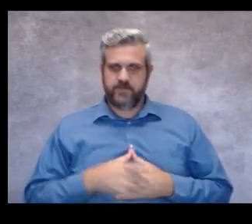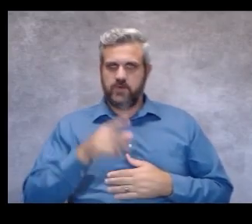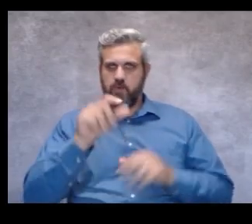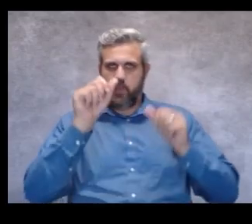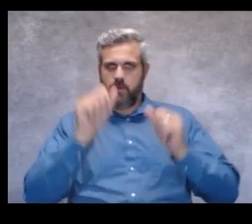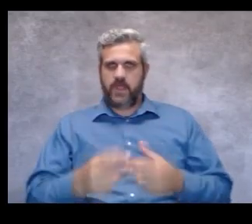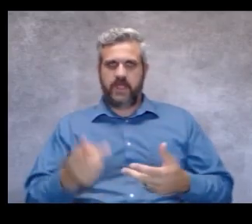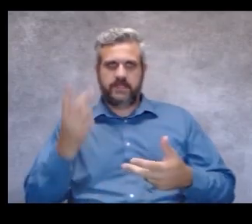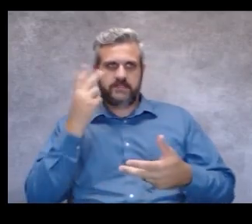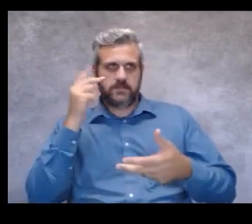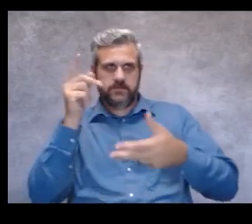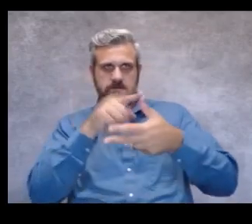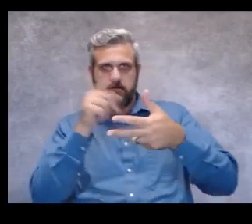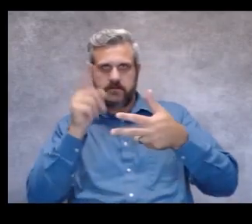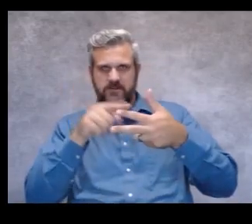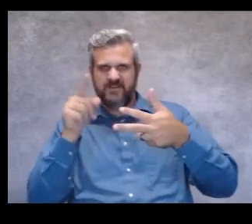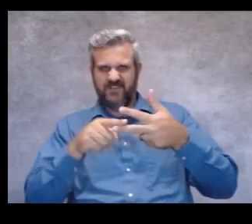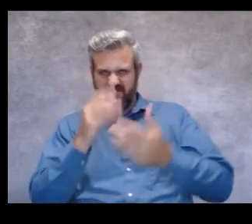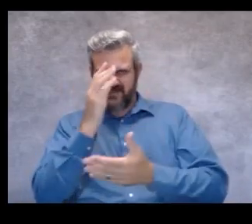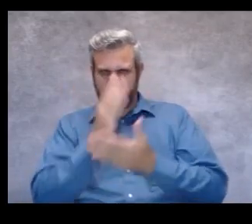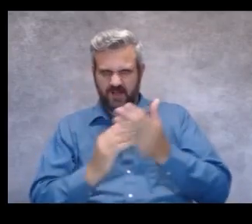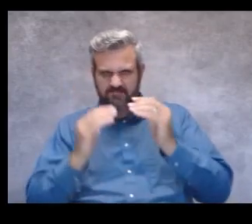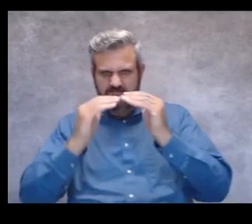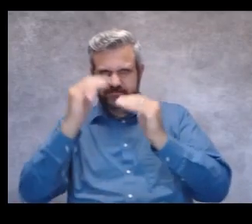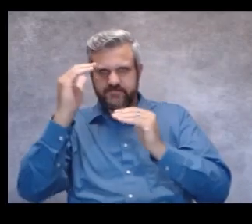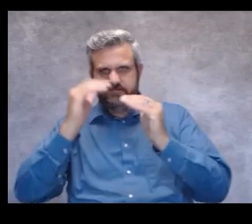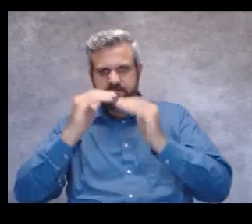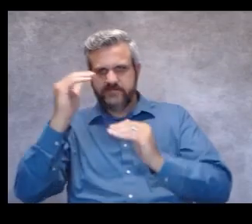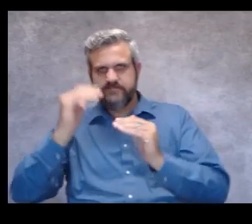As you can see, there are some discrepancies